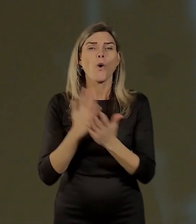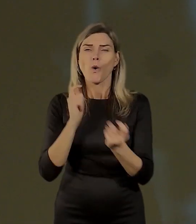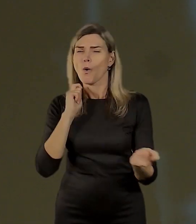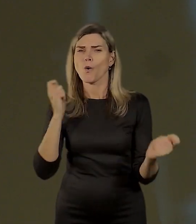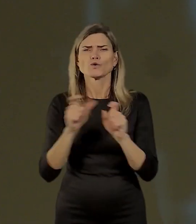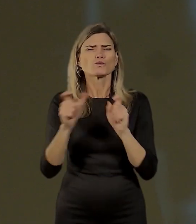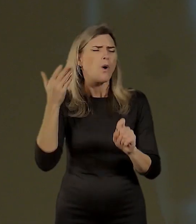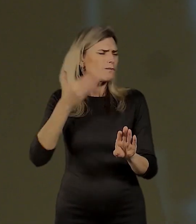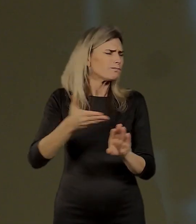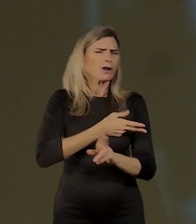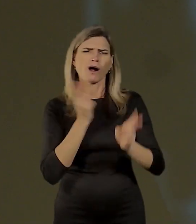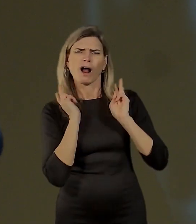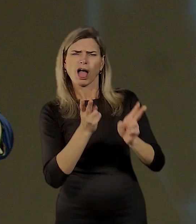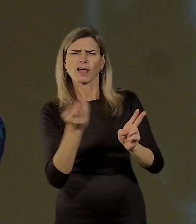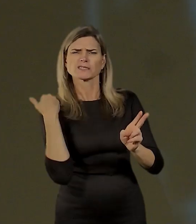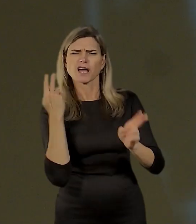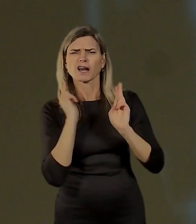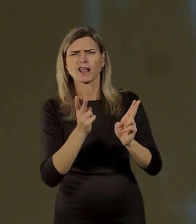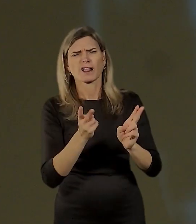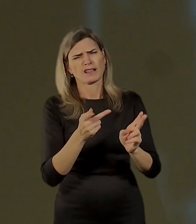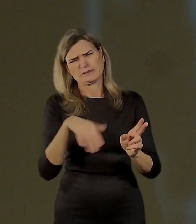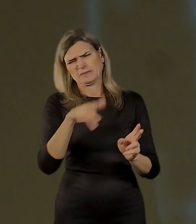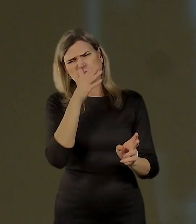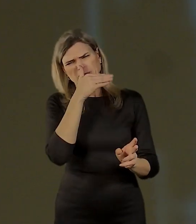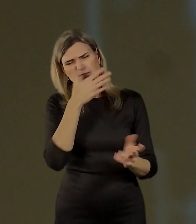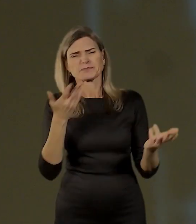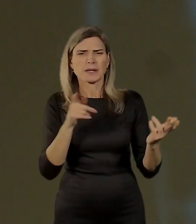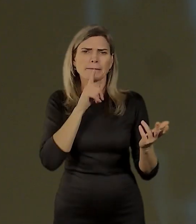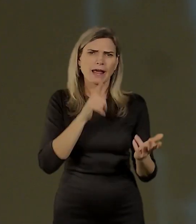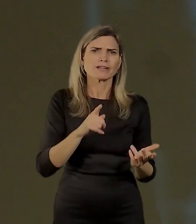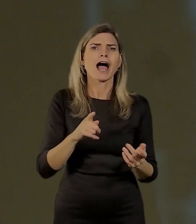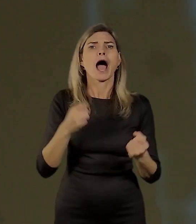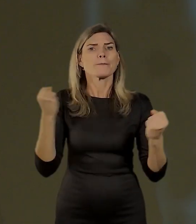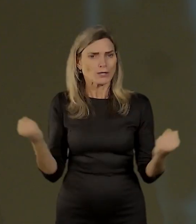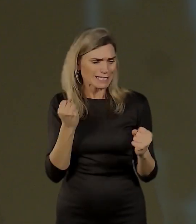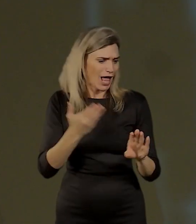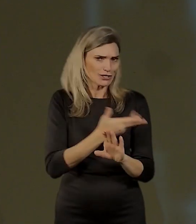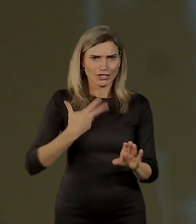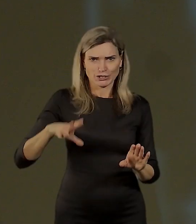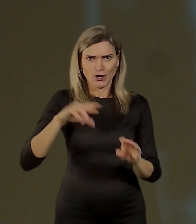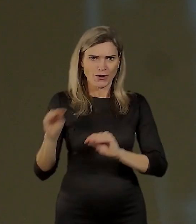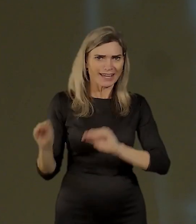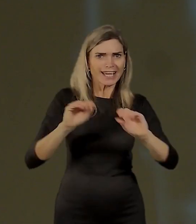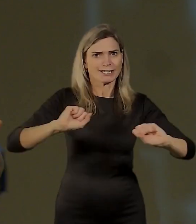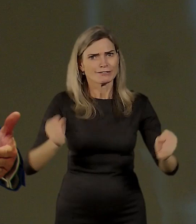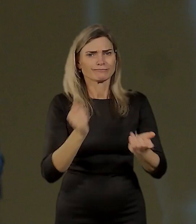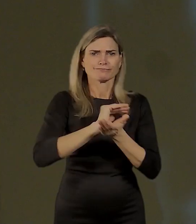And I hope that it will all be successful. So thank you once again, Skans. I will certainly wish you a nice evening.